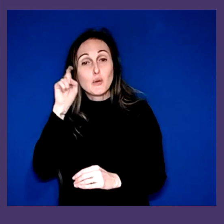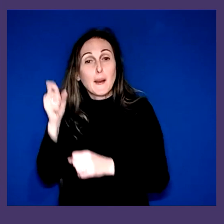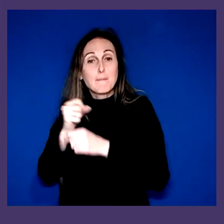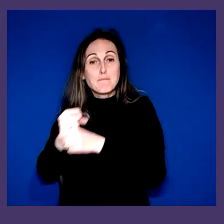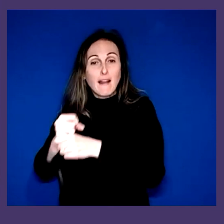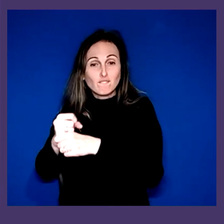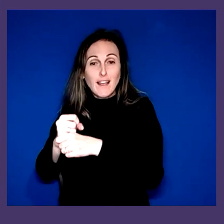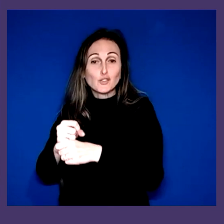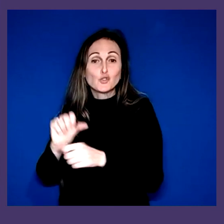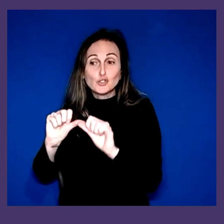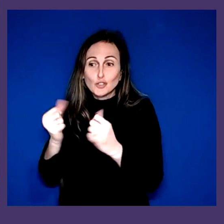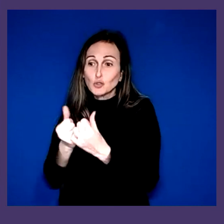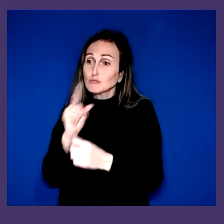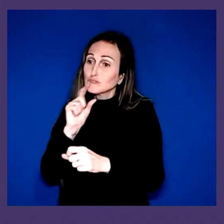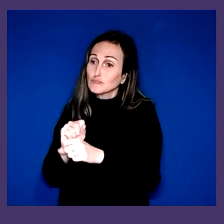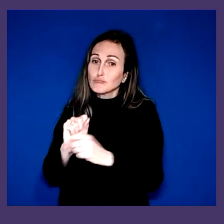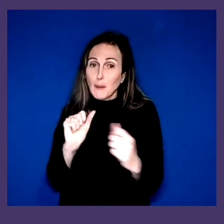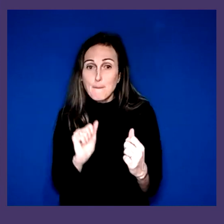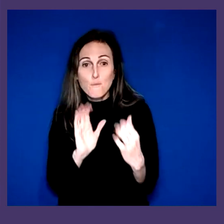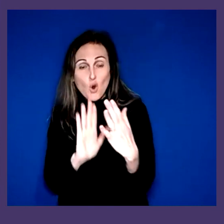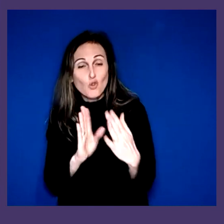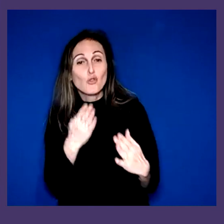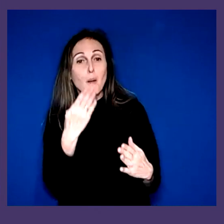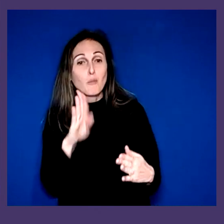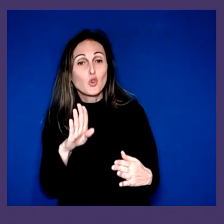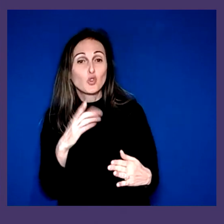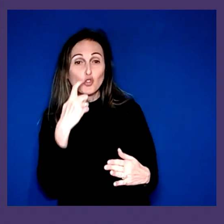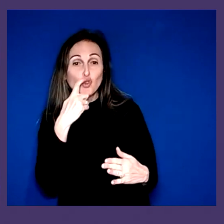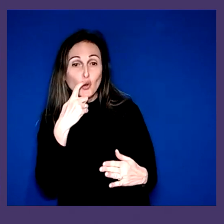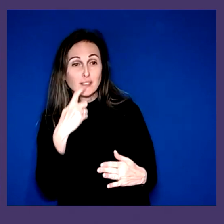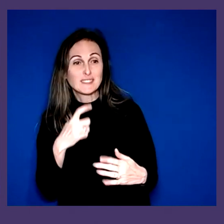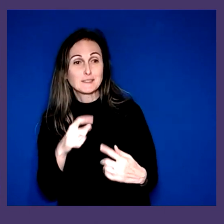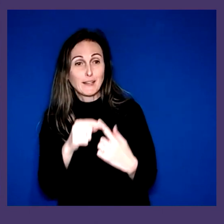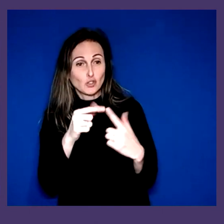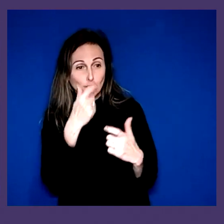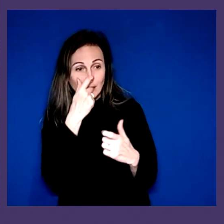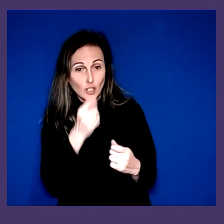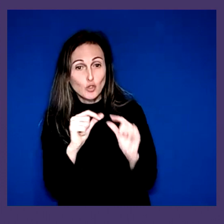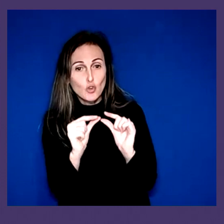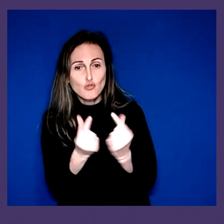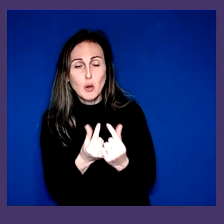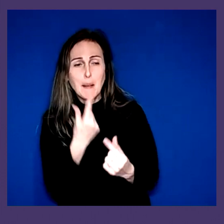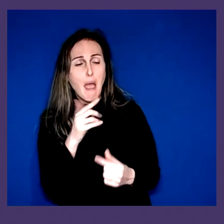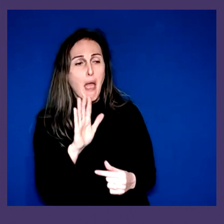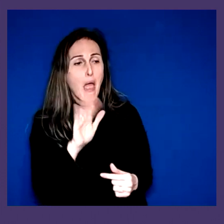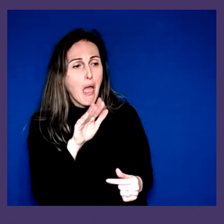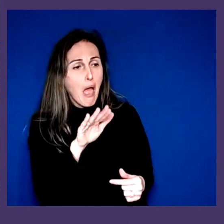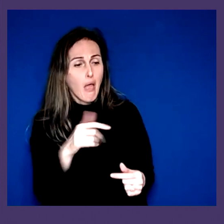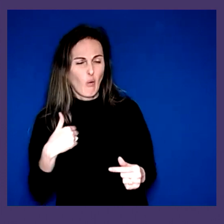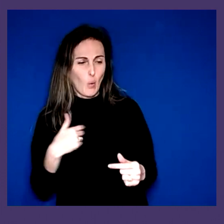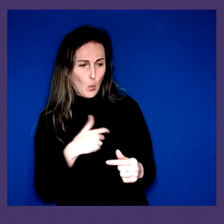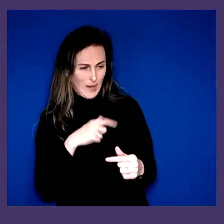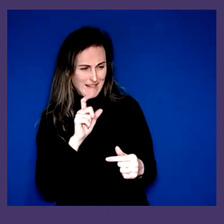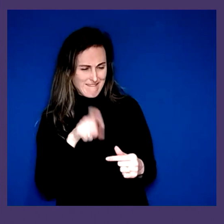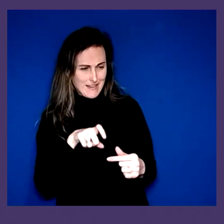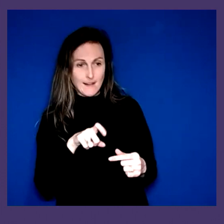actually approached the Bluetooth Special Interest Group and said, "Hey, we need a different Bluetooth. We need a Bluetooth that